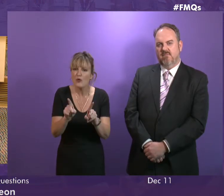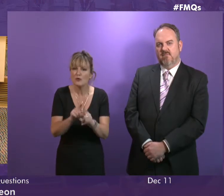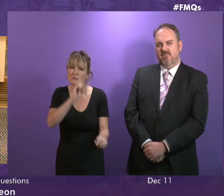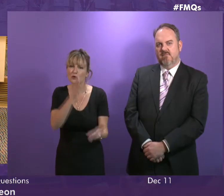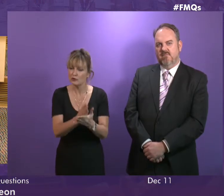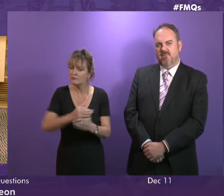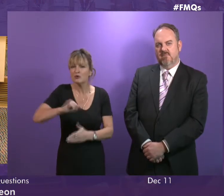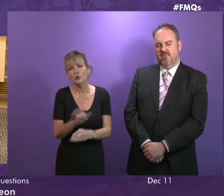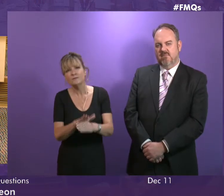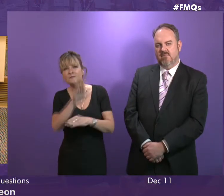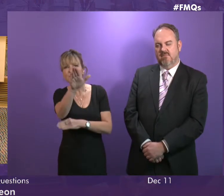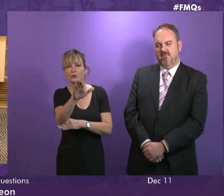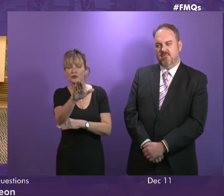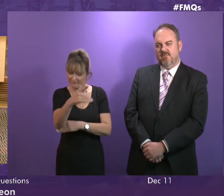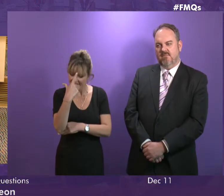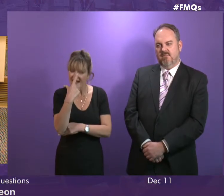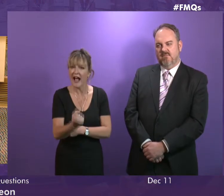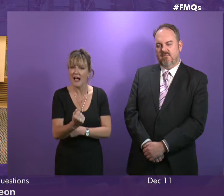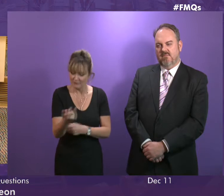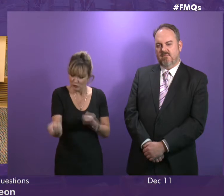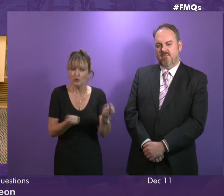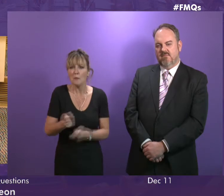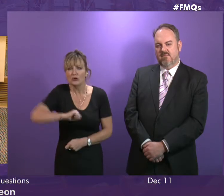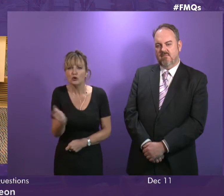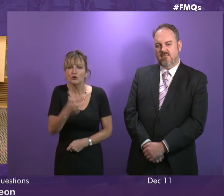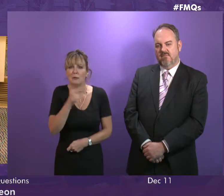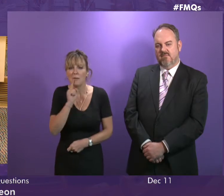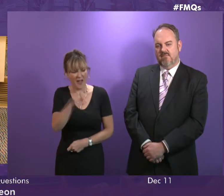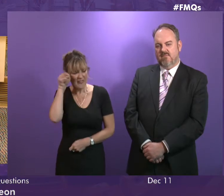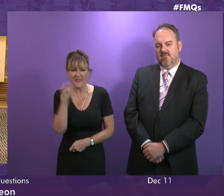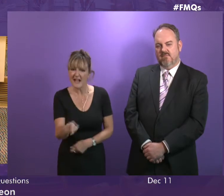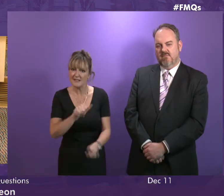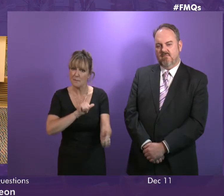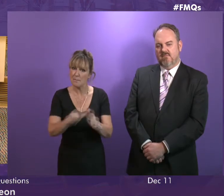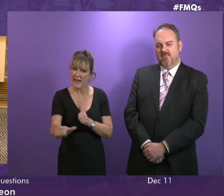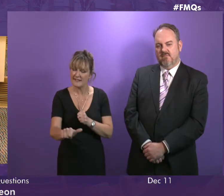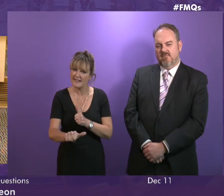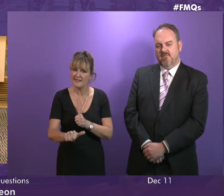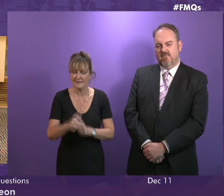into Scotland’s hands. That is the better, brighter option that I hope that people across